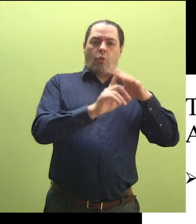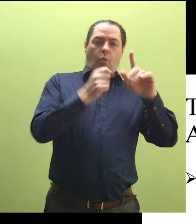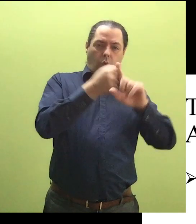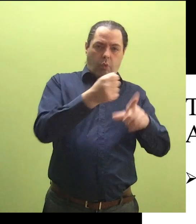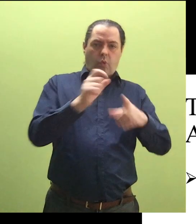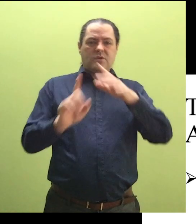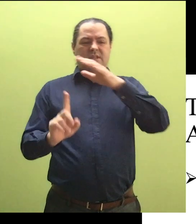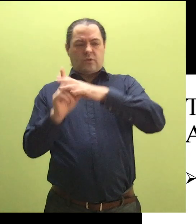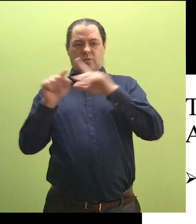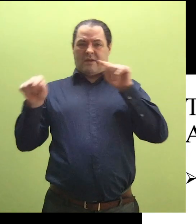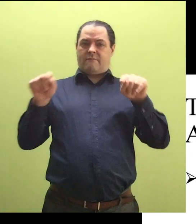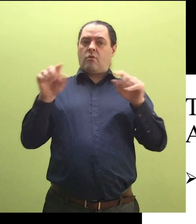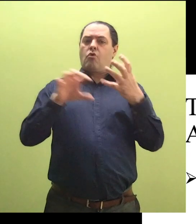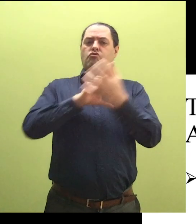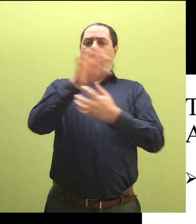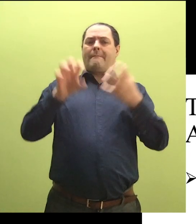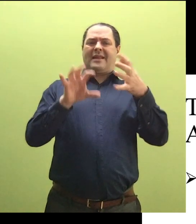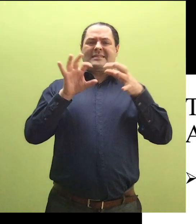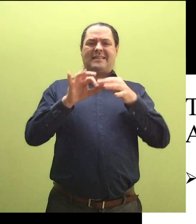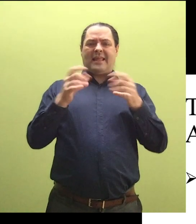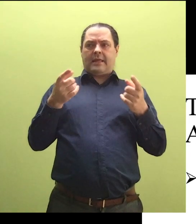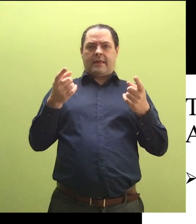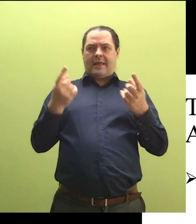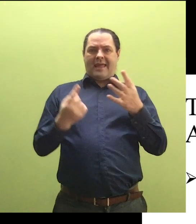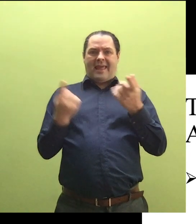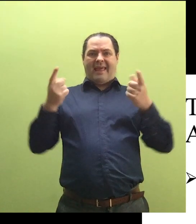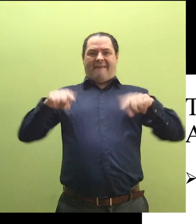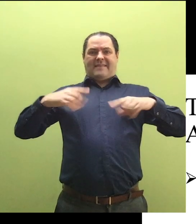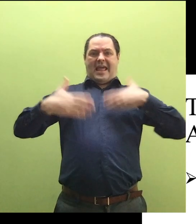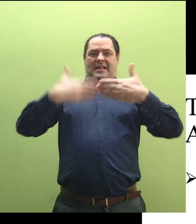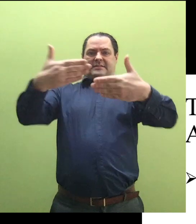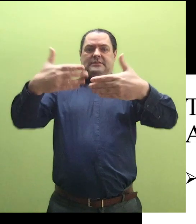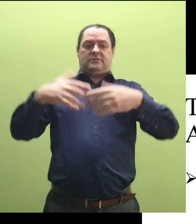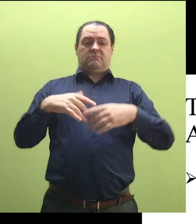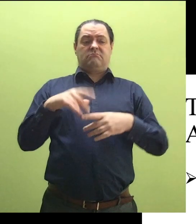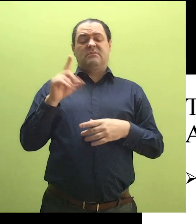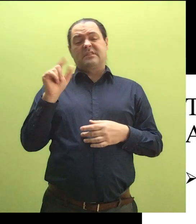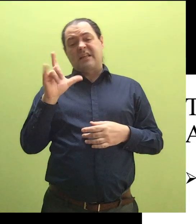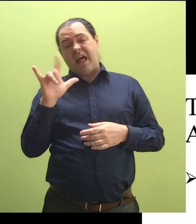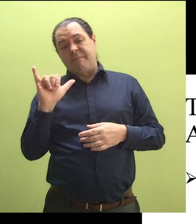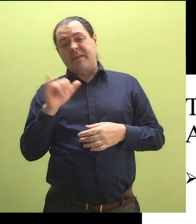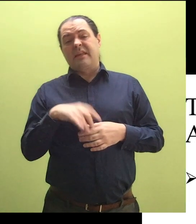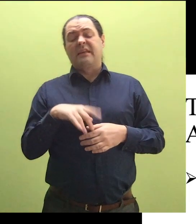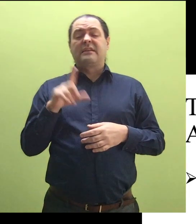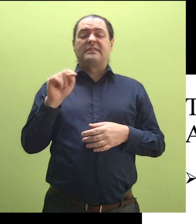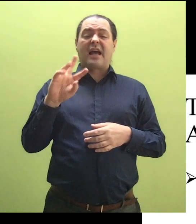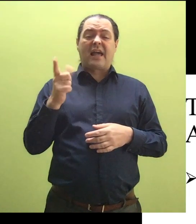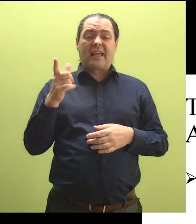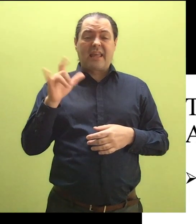are considered to be complex regarding their event structures by Talmy and Tang & Yang, among others, for they include